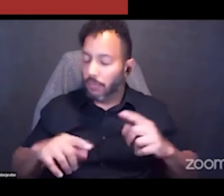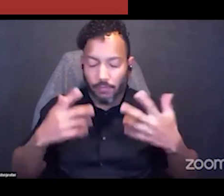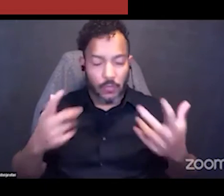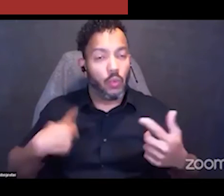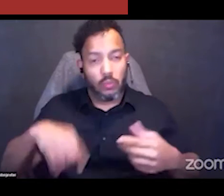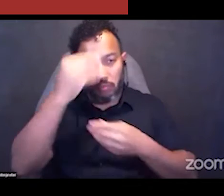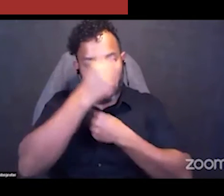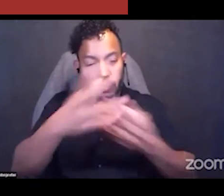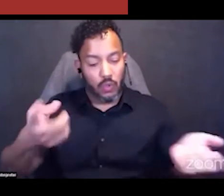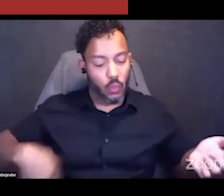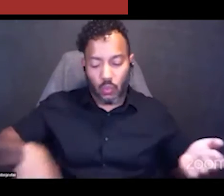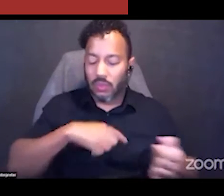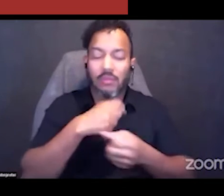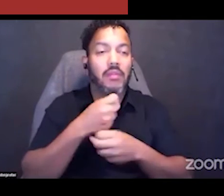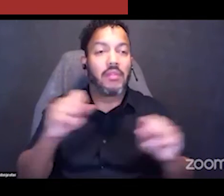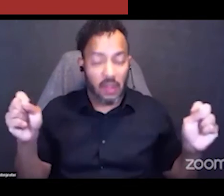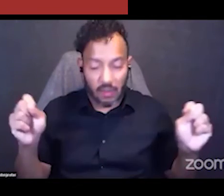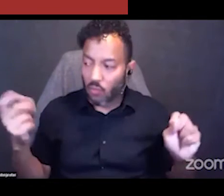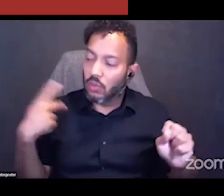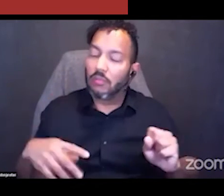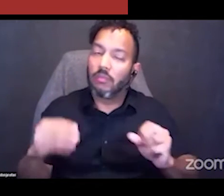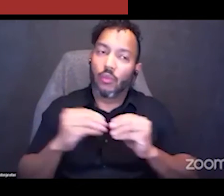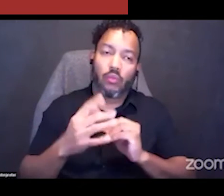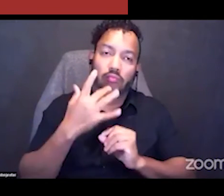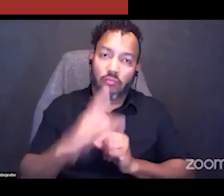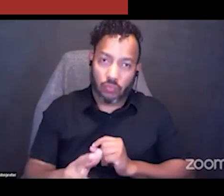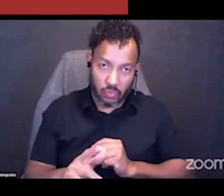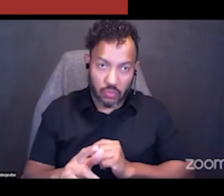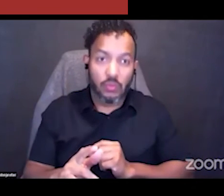We are the most fortunate in that we have a place to go.